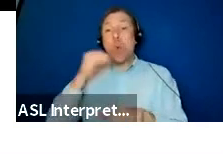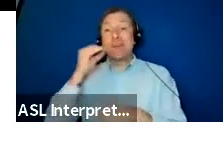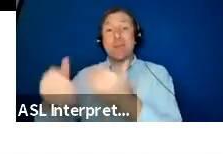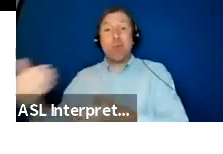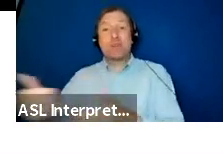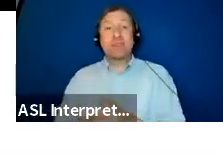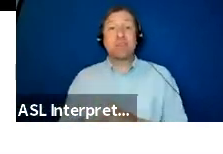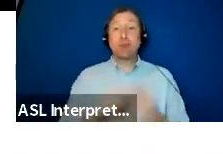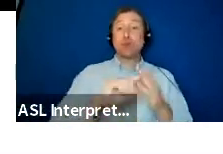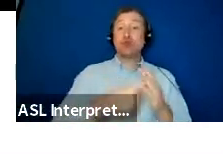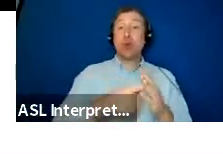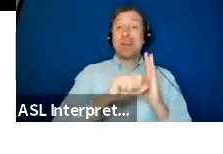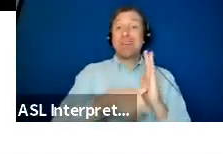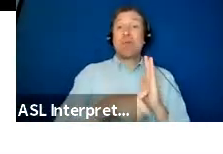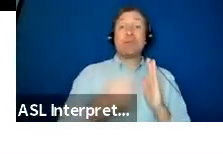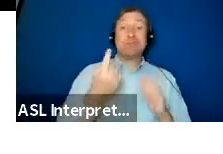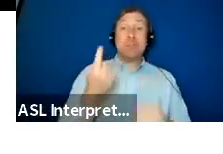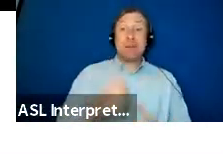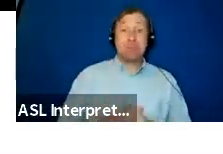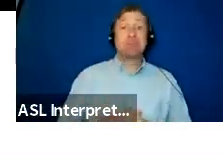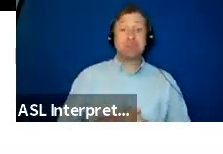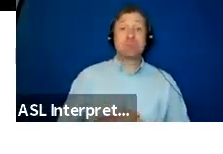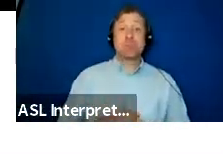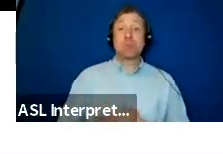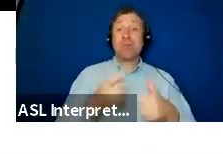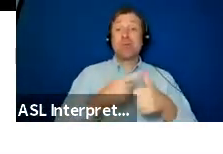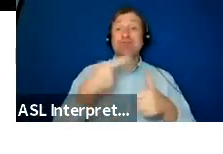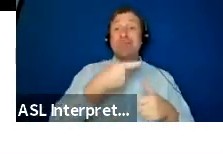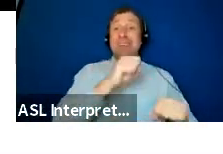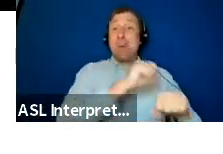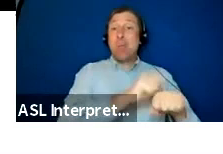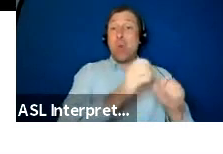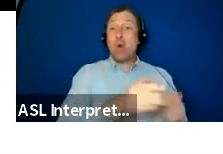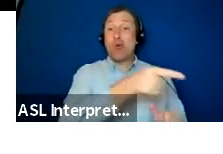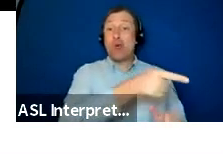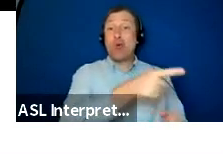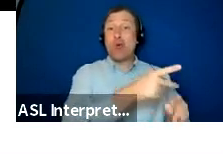So let's start by just reiterating something that I said at the very beginning, which is, the employer's responsible for paying for COVID testing.